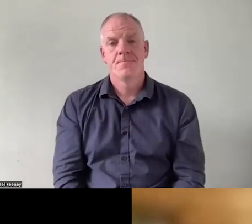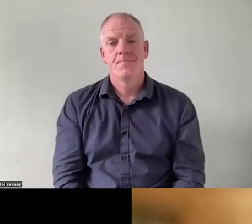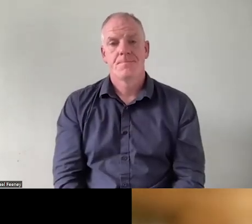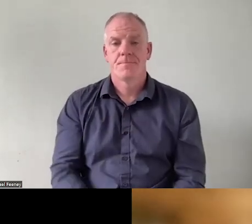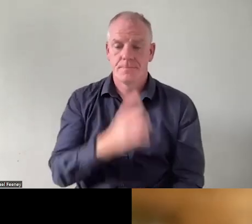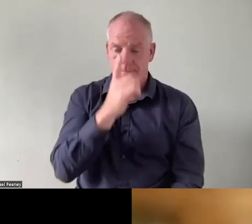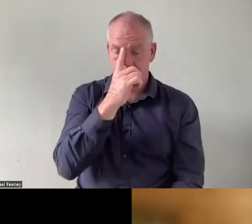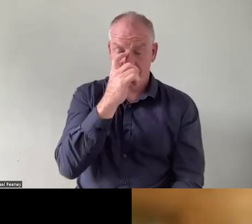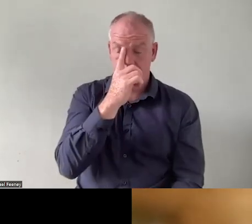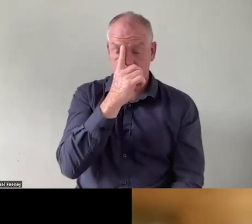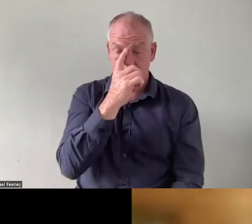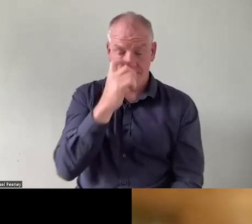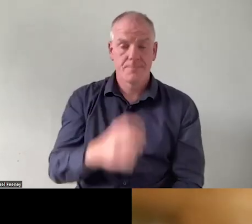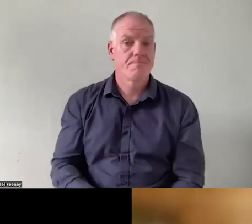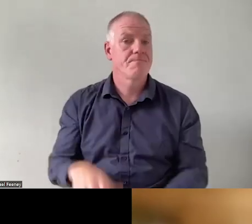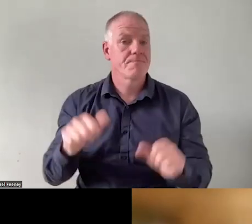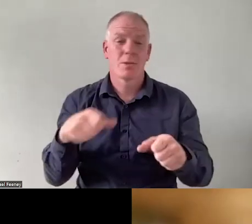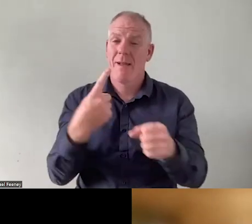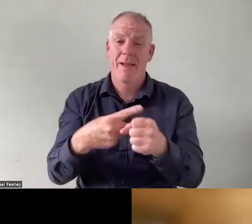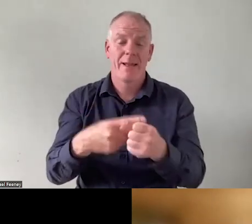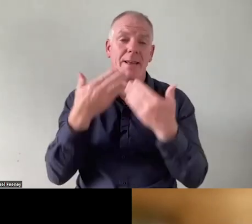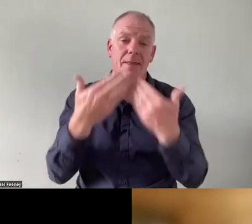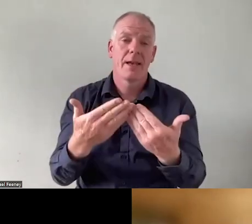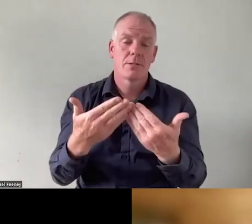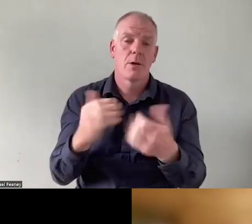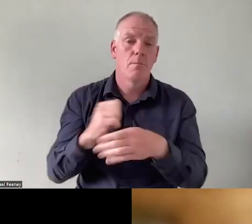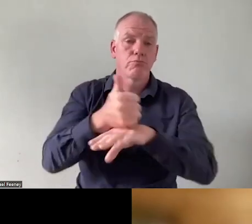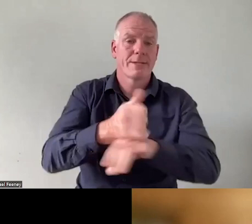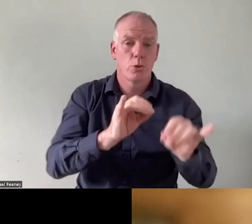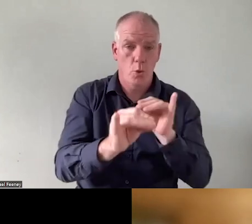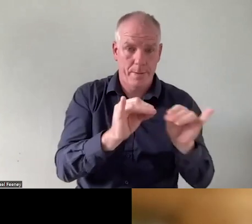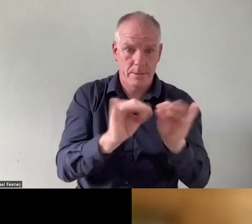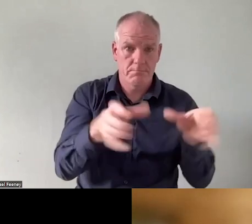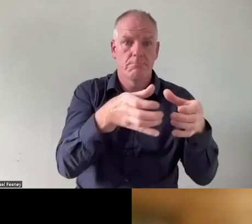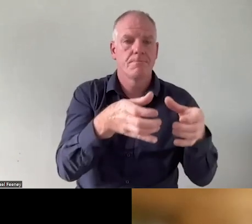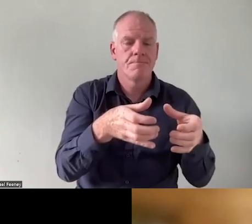Yeah, just to reiterate, thanks to Bridge Interpreting and MyClearText